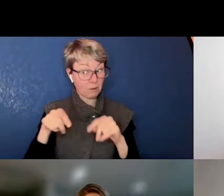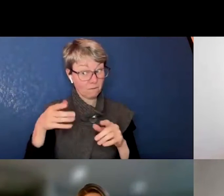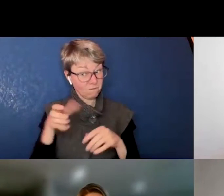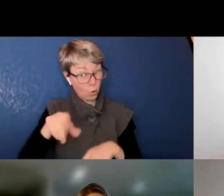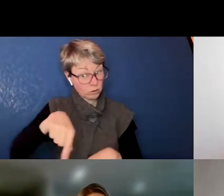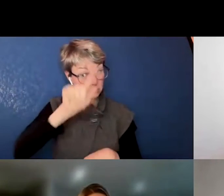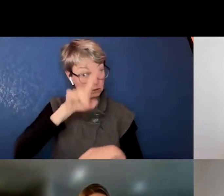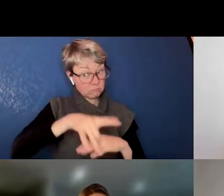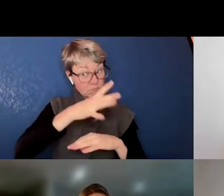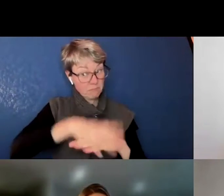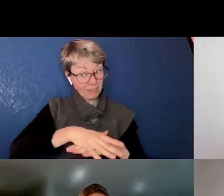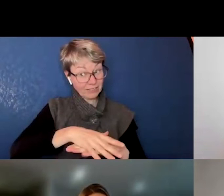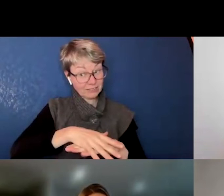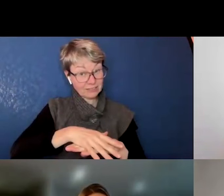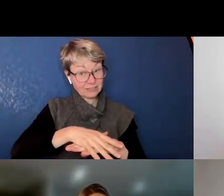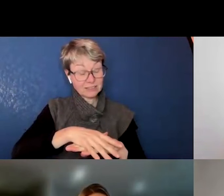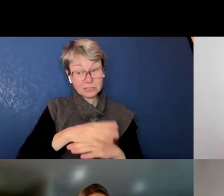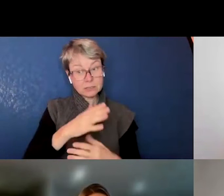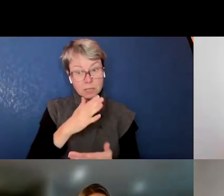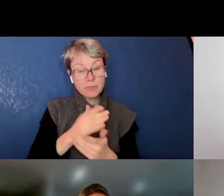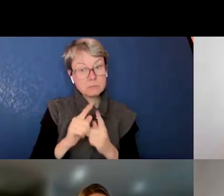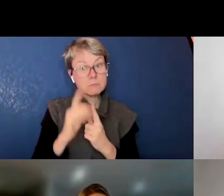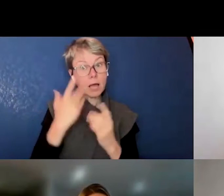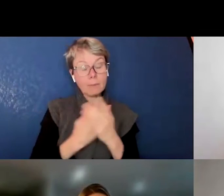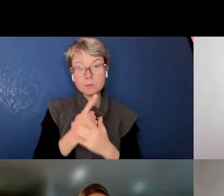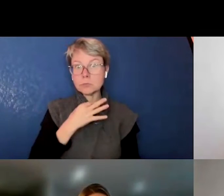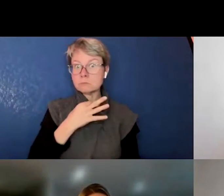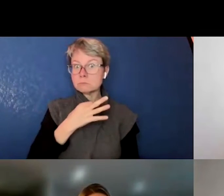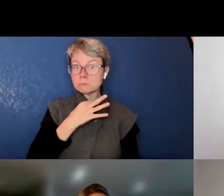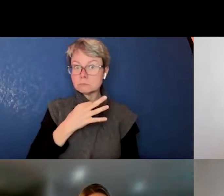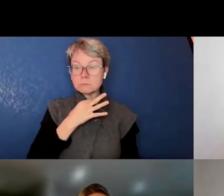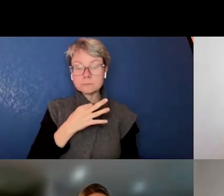some of the high stakes matters that I've been involved in though are situations where someone